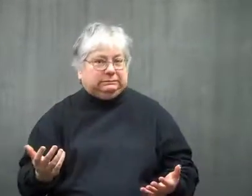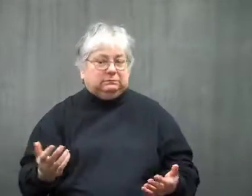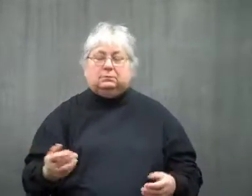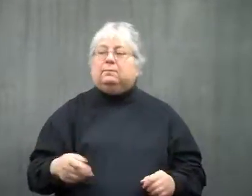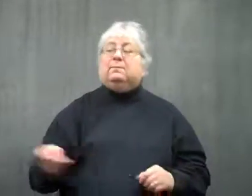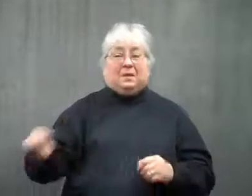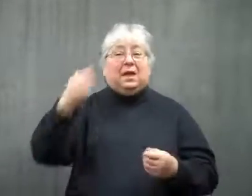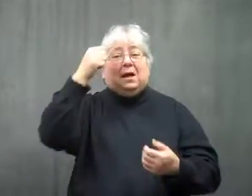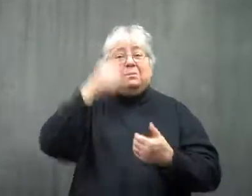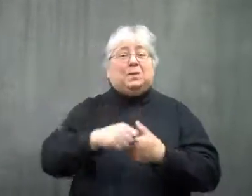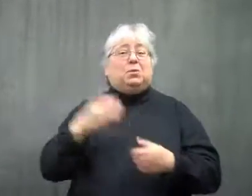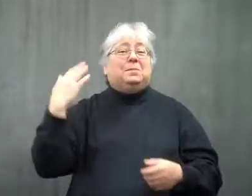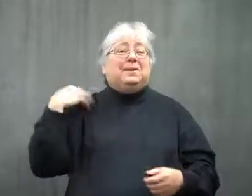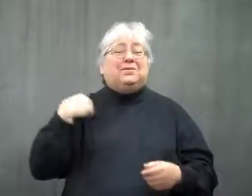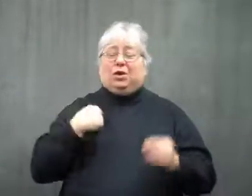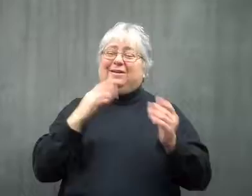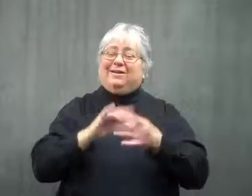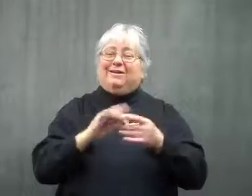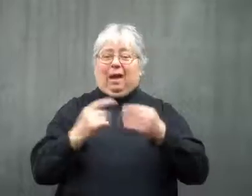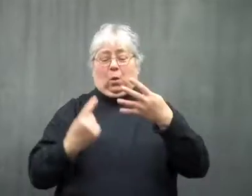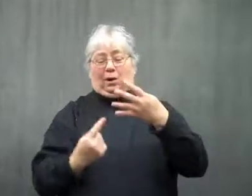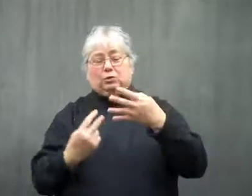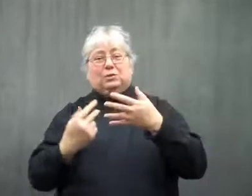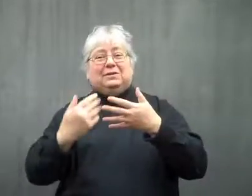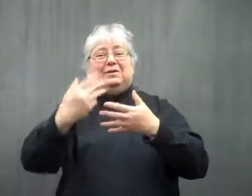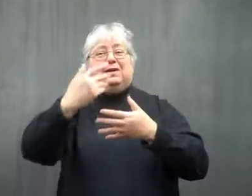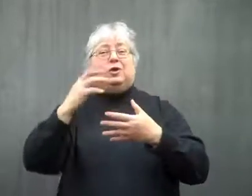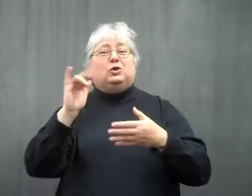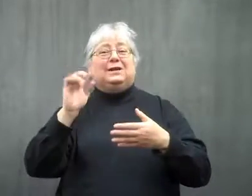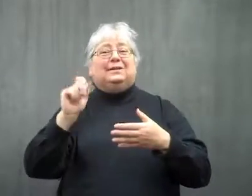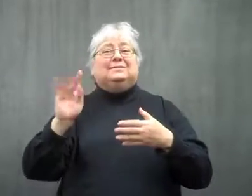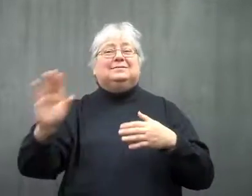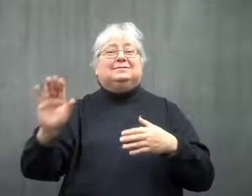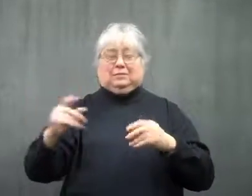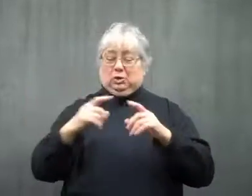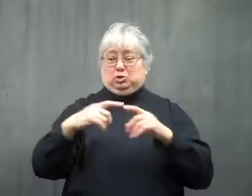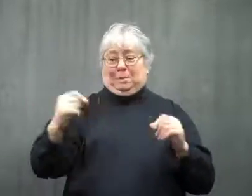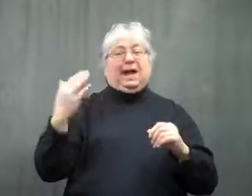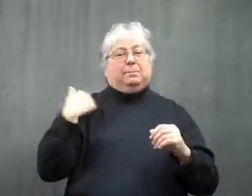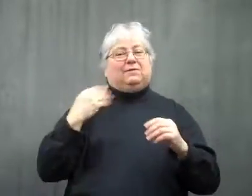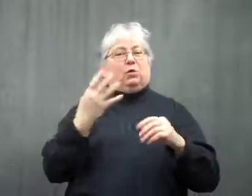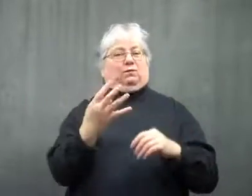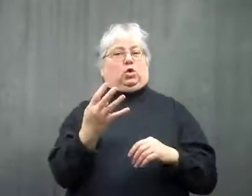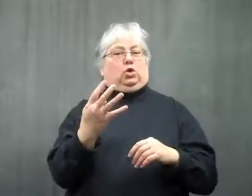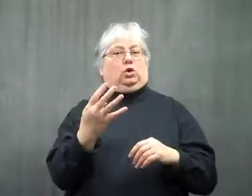Remember the levels of the emergency? Japan was set at a 4.